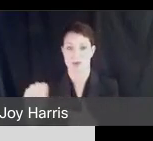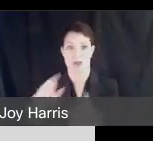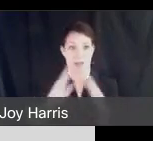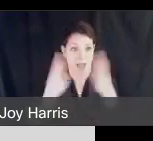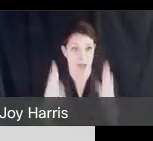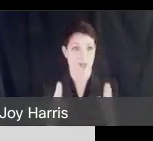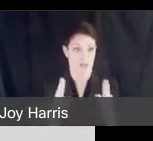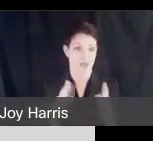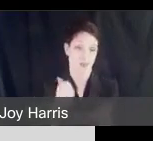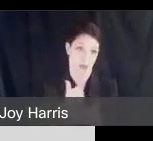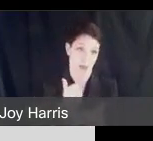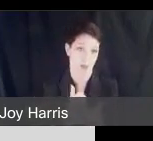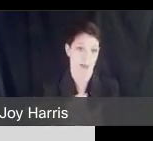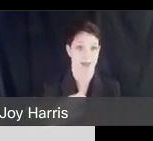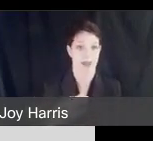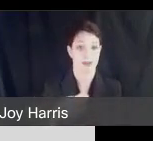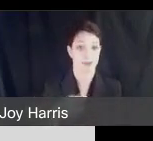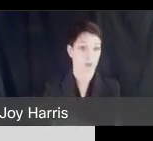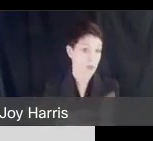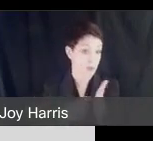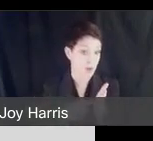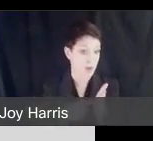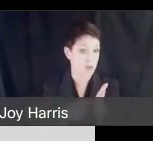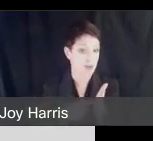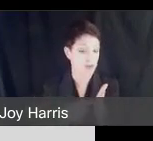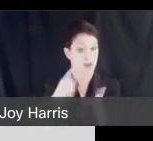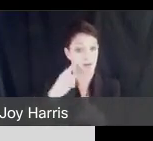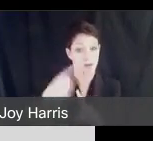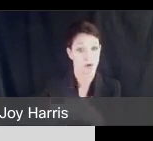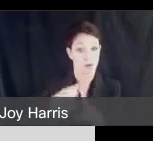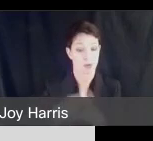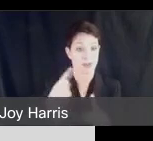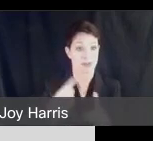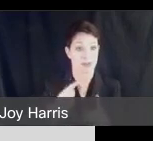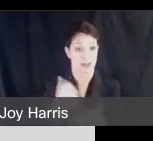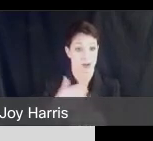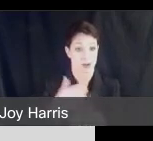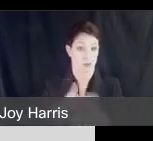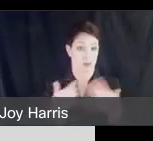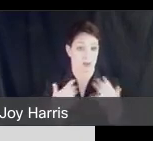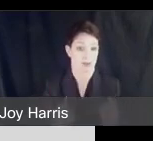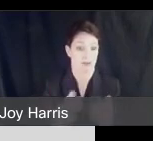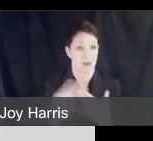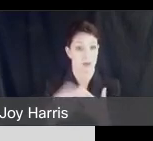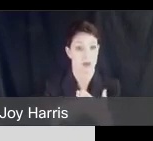Eligibility requirements for the rent and relief program include: the household must reside in